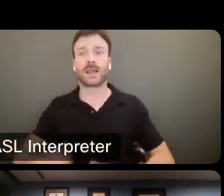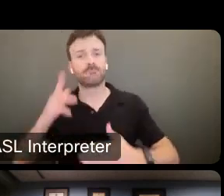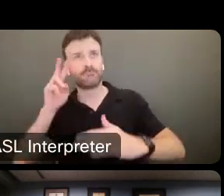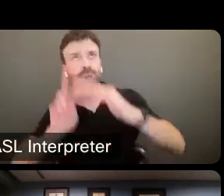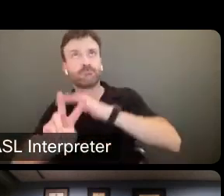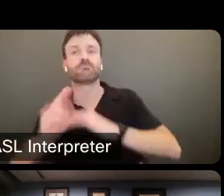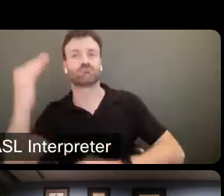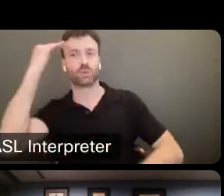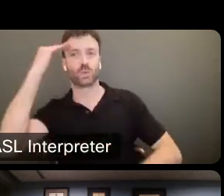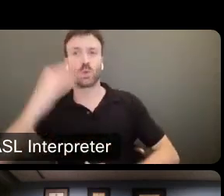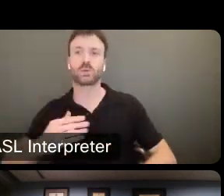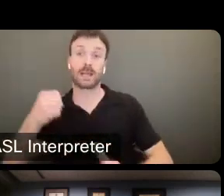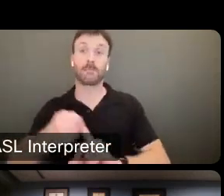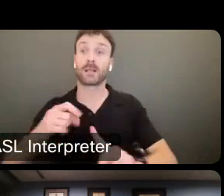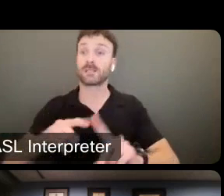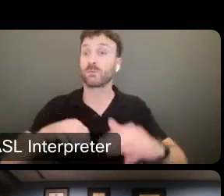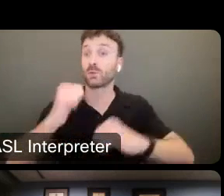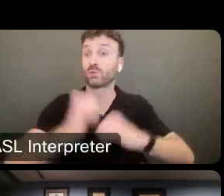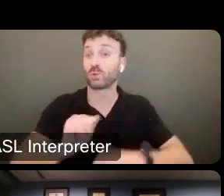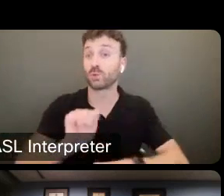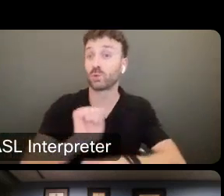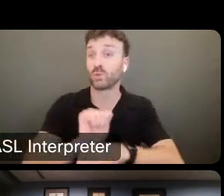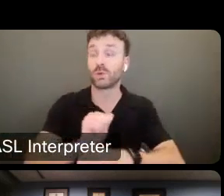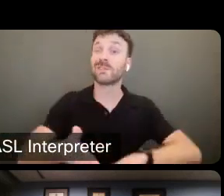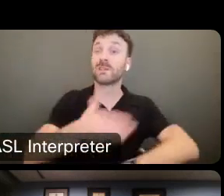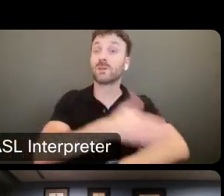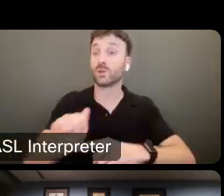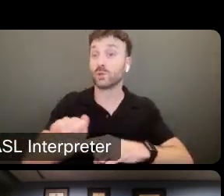Improving training and awareness for staff and the construction industry about how we